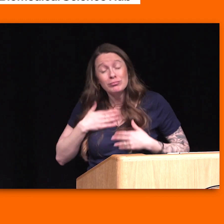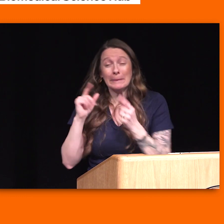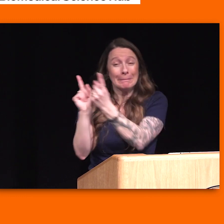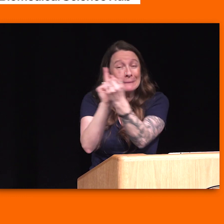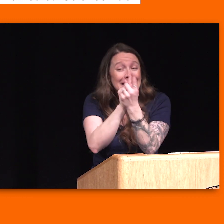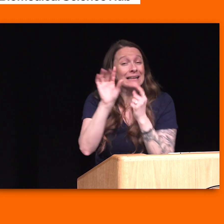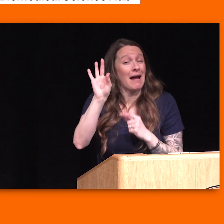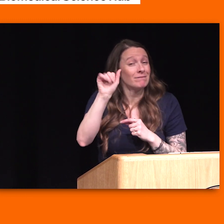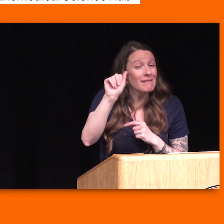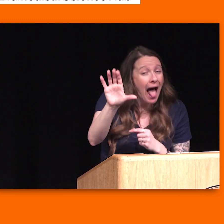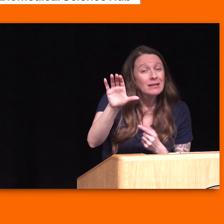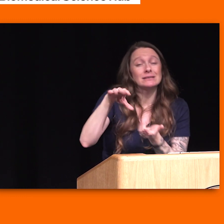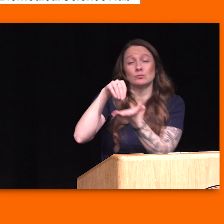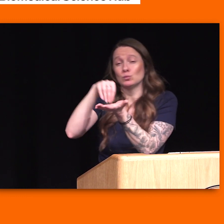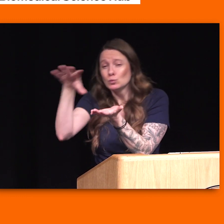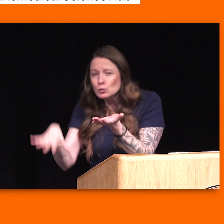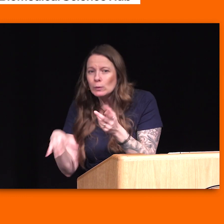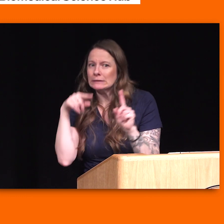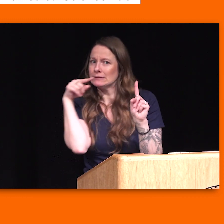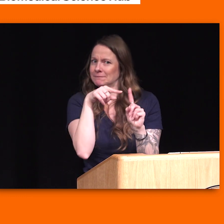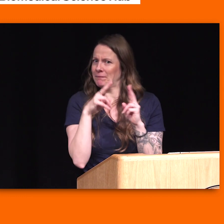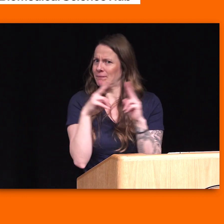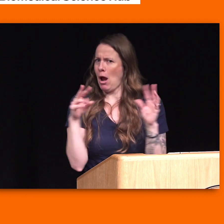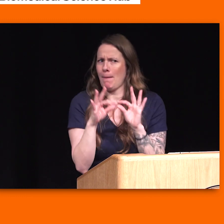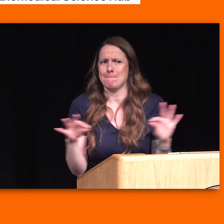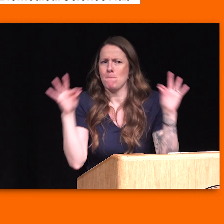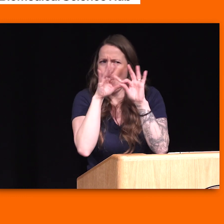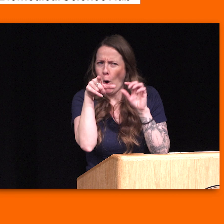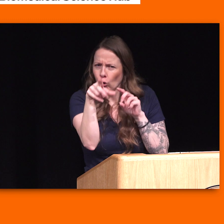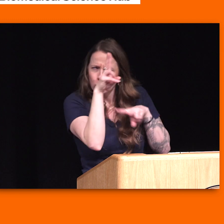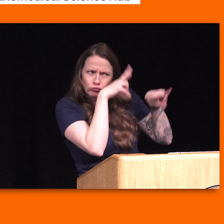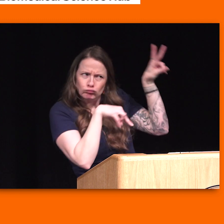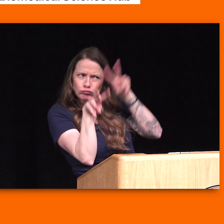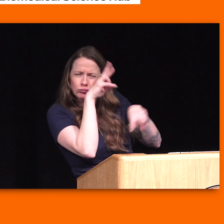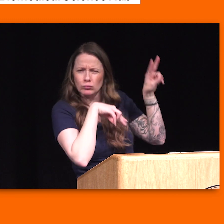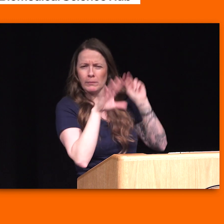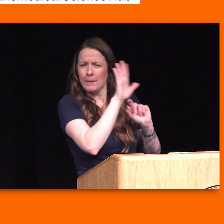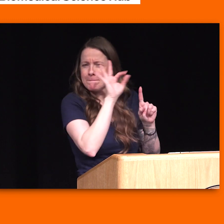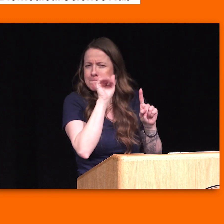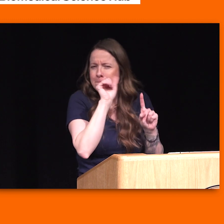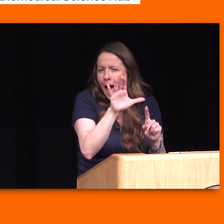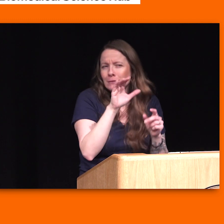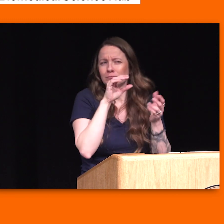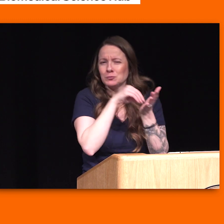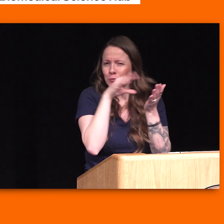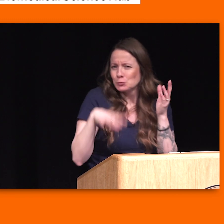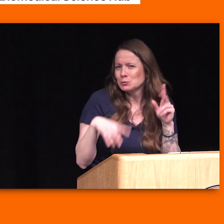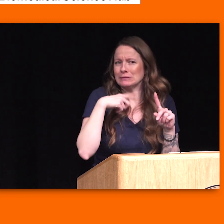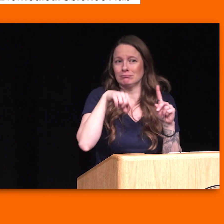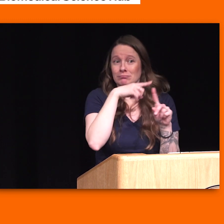Despite that, I had a great interview weekend. I met several faculty and students. It's very important when you do interviews